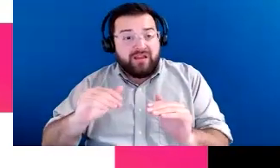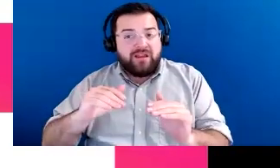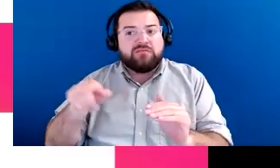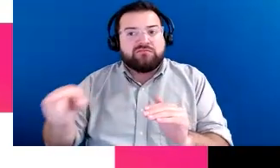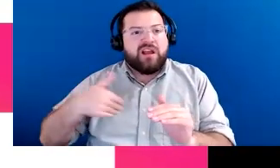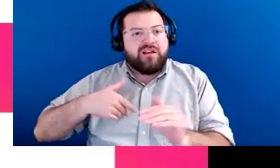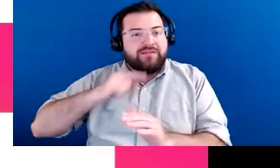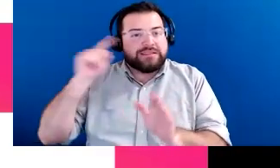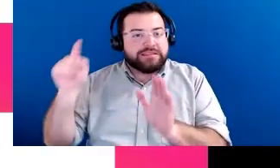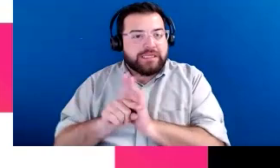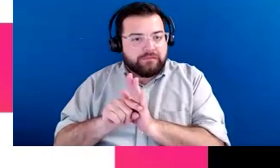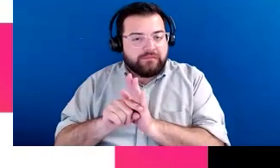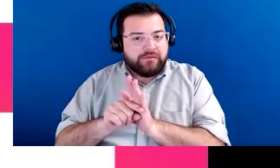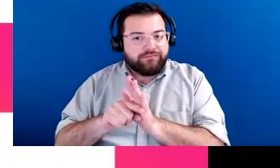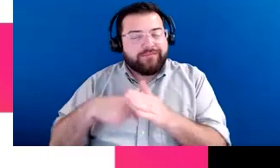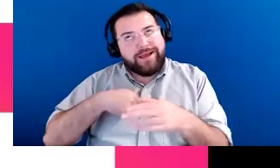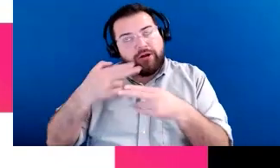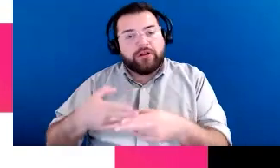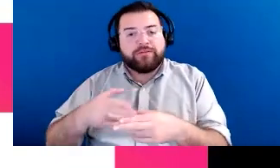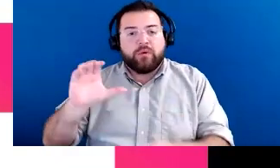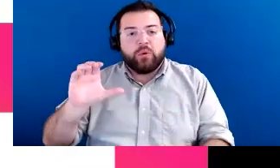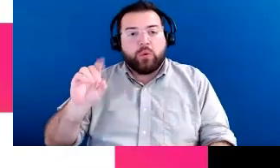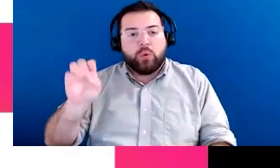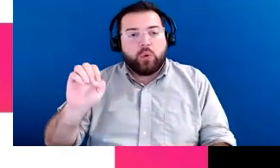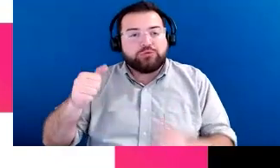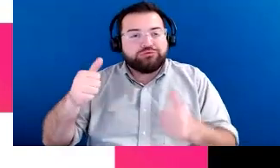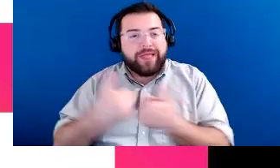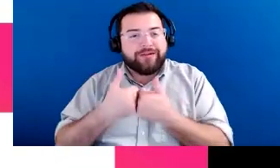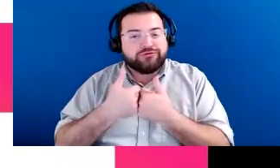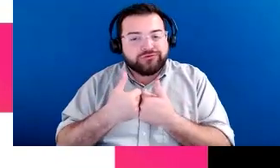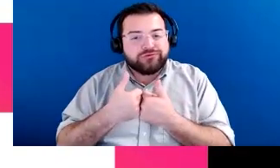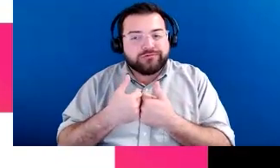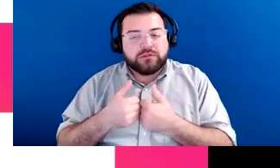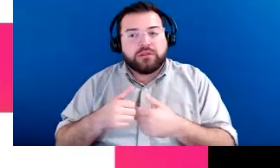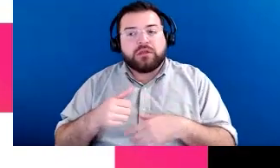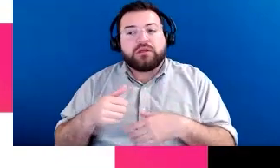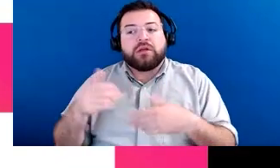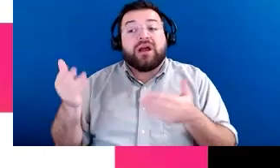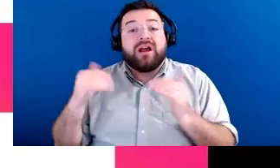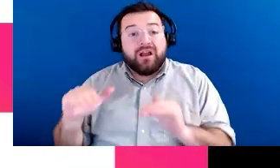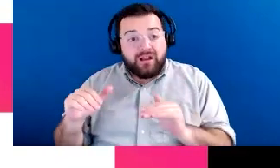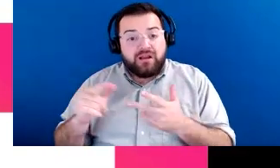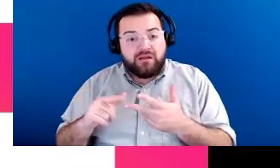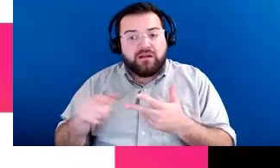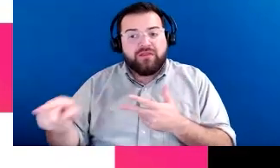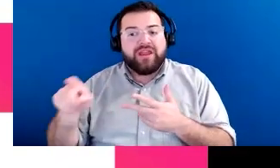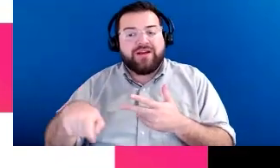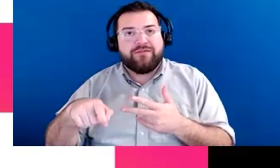I would call them code alongs often or code challenges that they do. And then they reply back to the discussion.